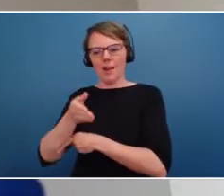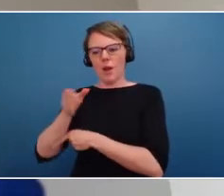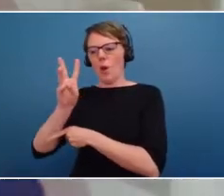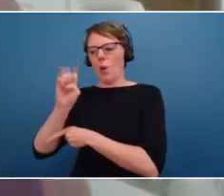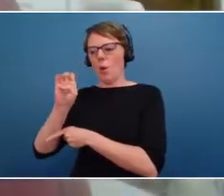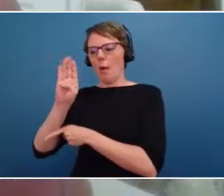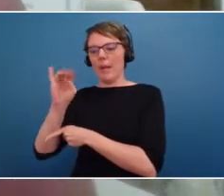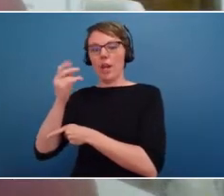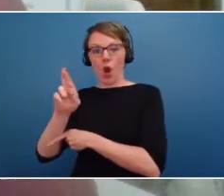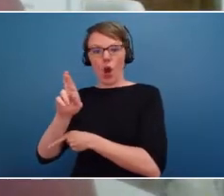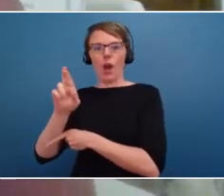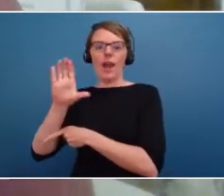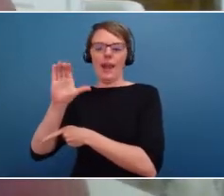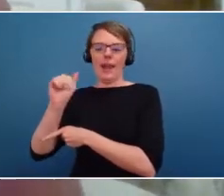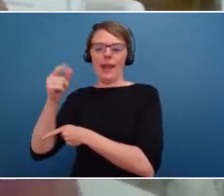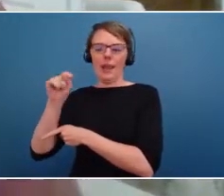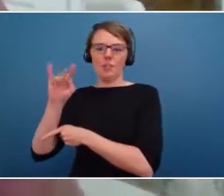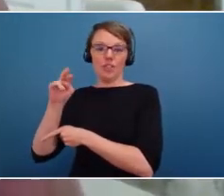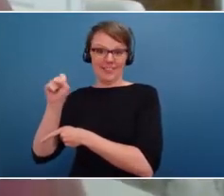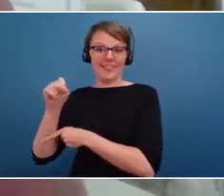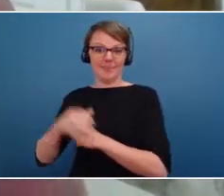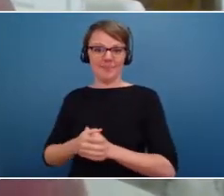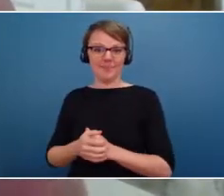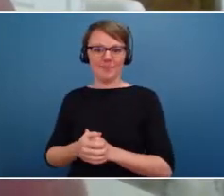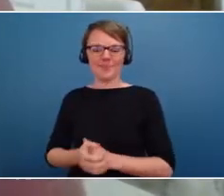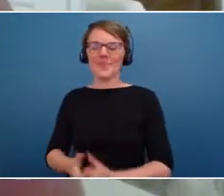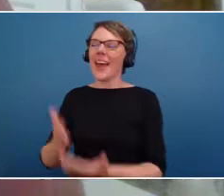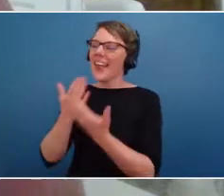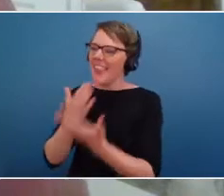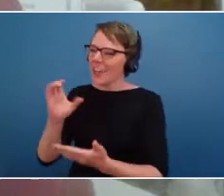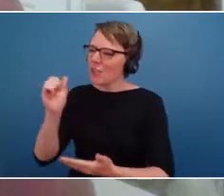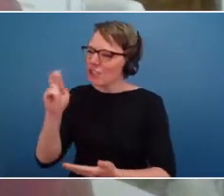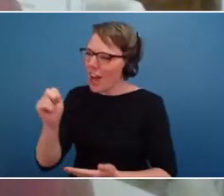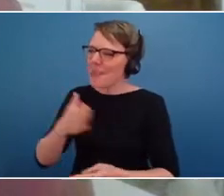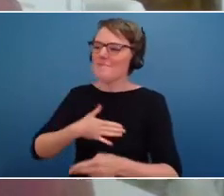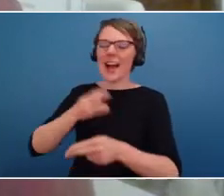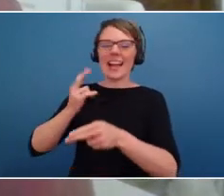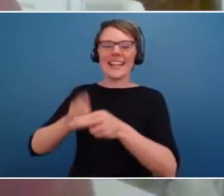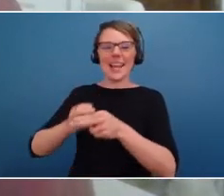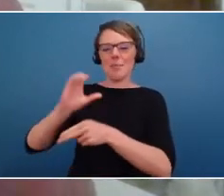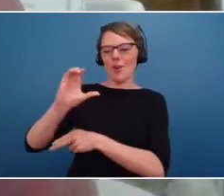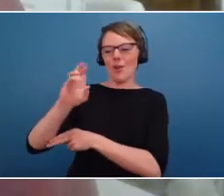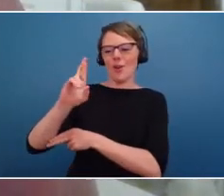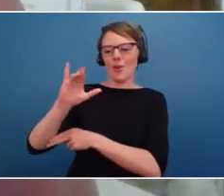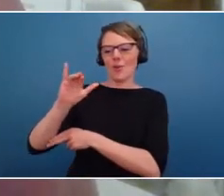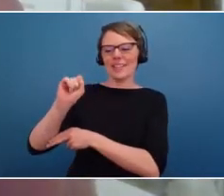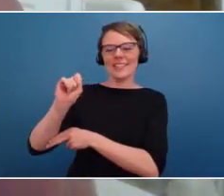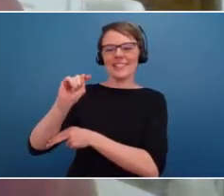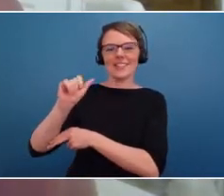Thank you, Sean. My name is Crystal Jones. I manage Operations for our Disability Answer Desk Team.